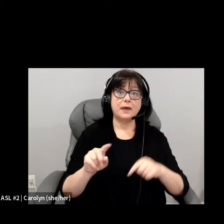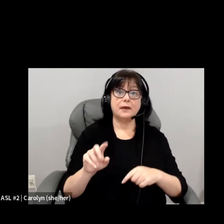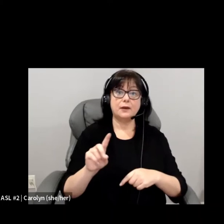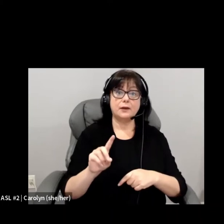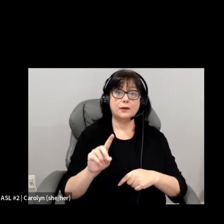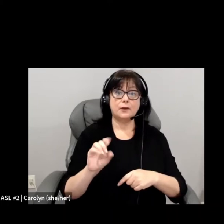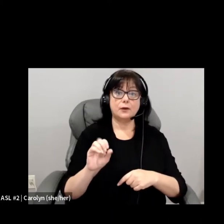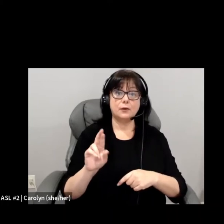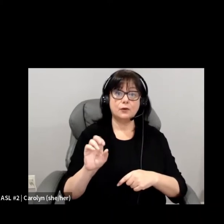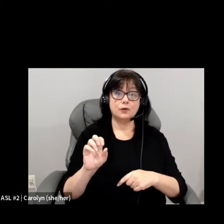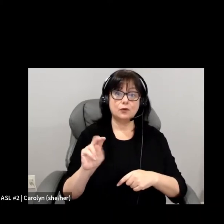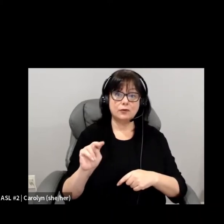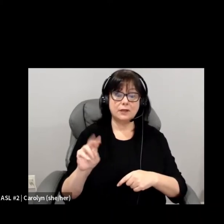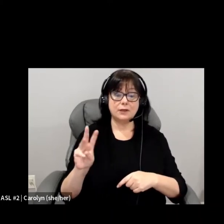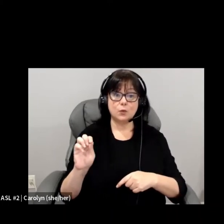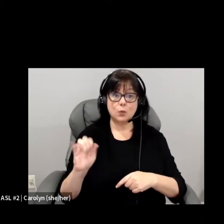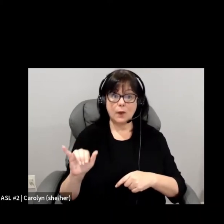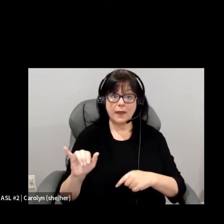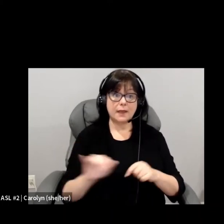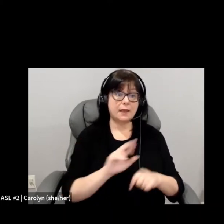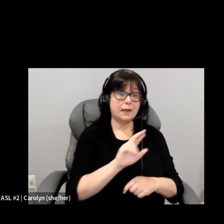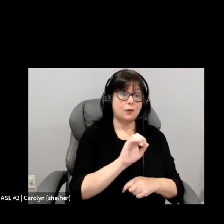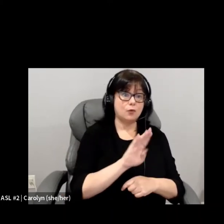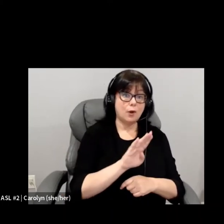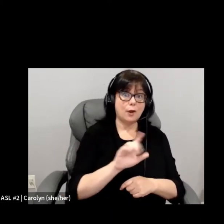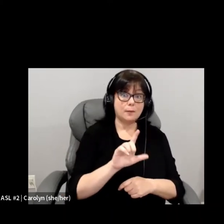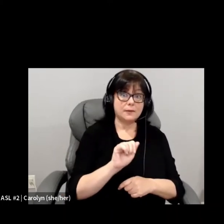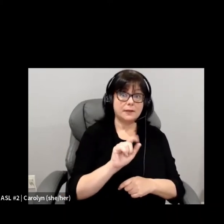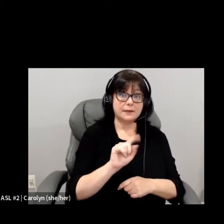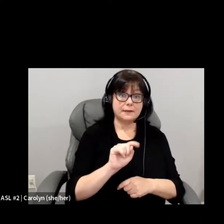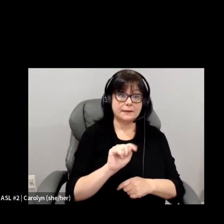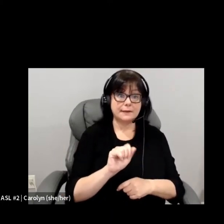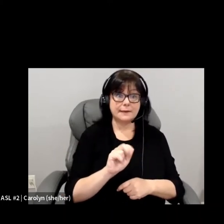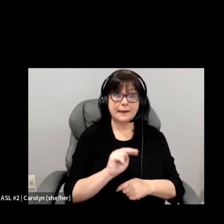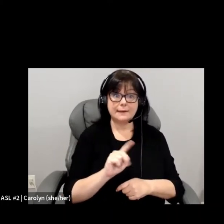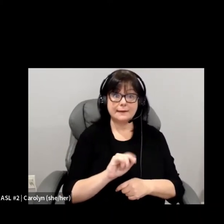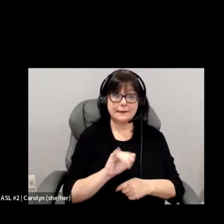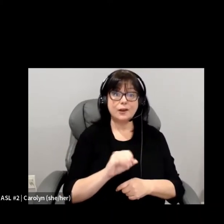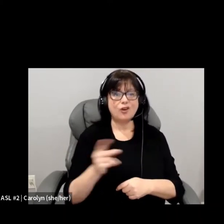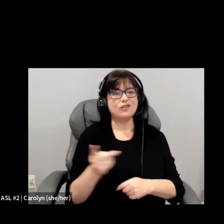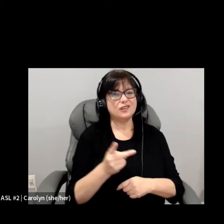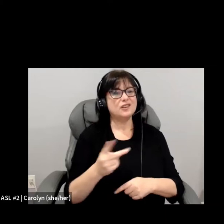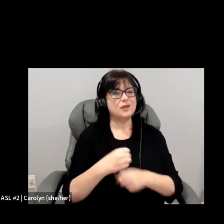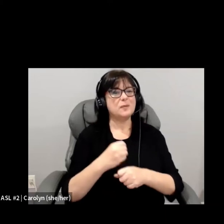ROB IS EMPATHETIC, KIND, PASSIONATE ABOUT HIS WORK.